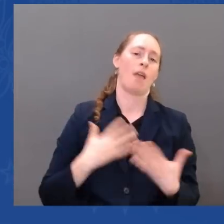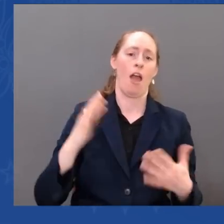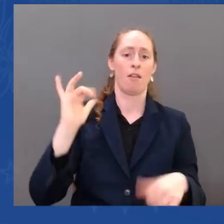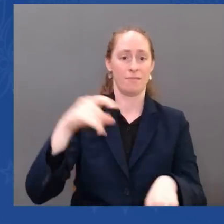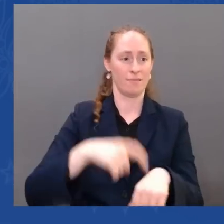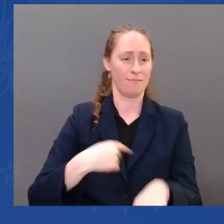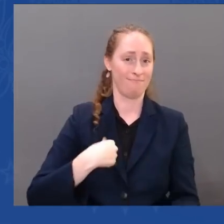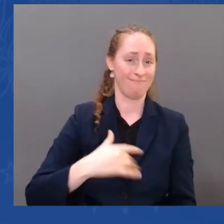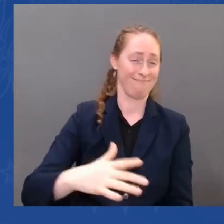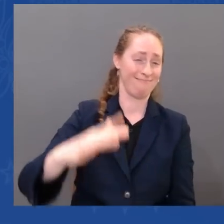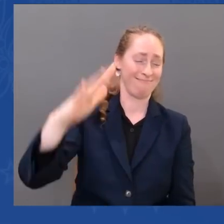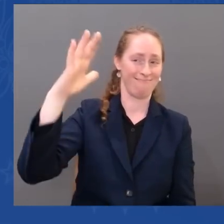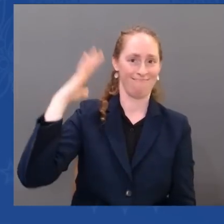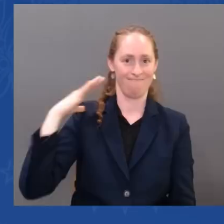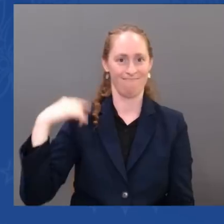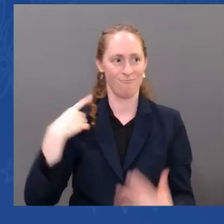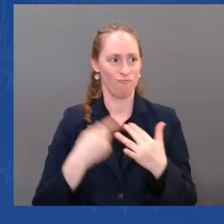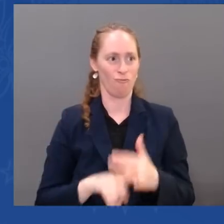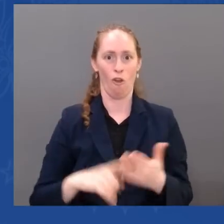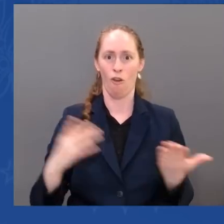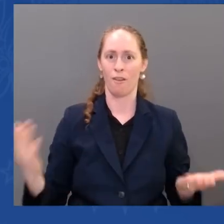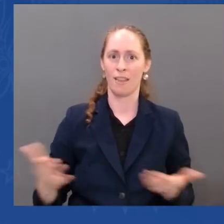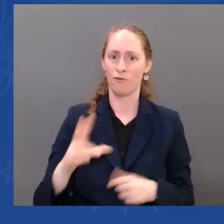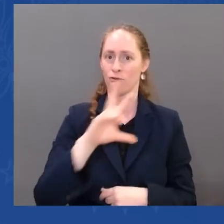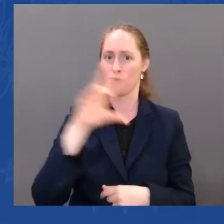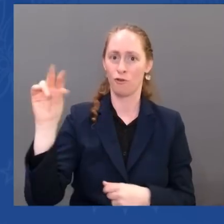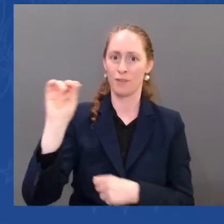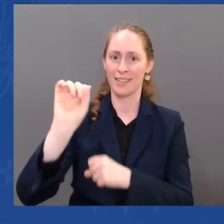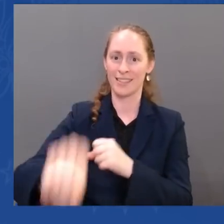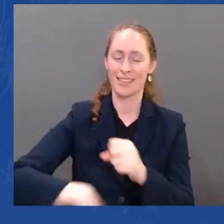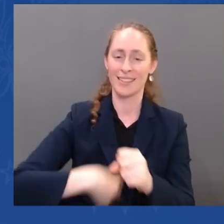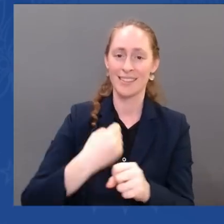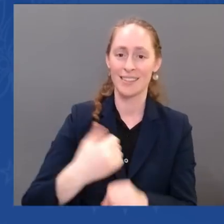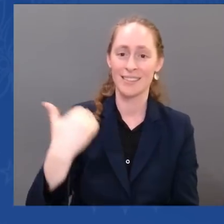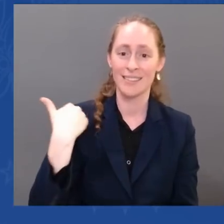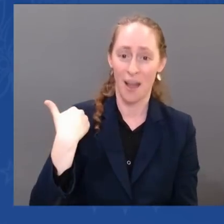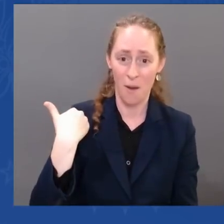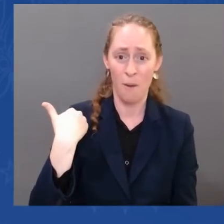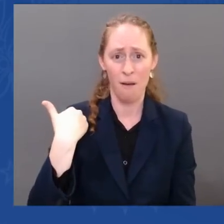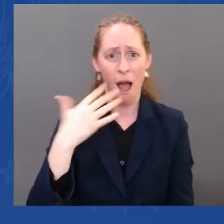Dr. Biden: No -- and missing his mom, too. President Biden: Oh, yes. Excuse me. And missing your mom as well.